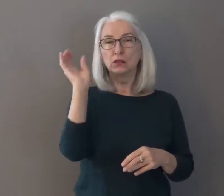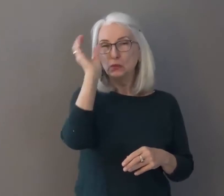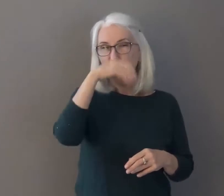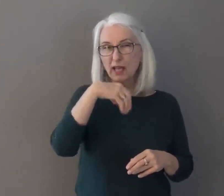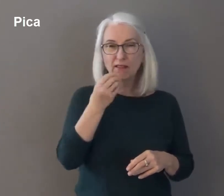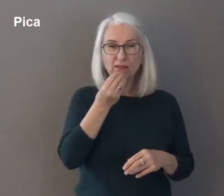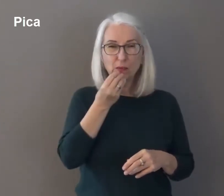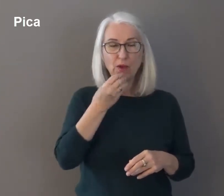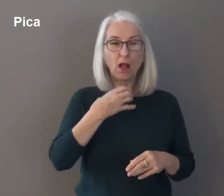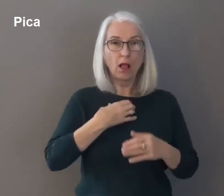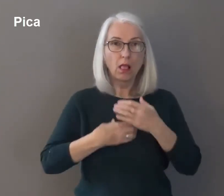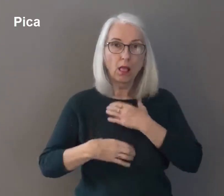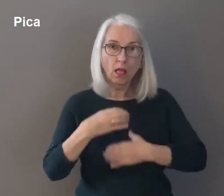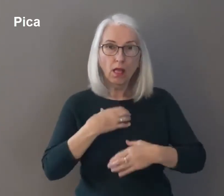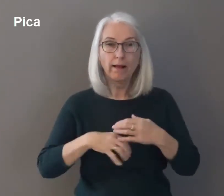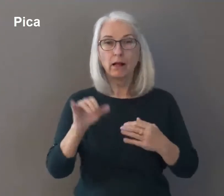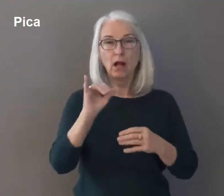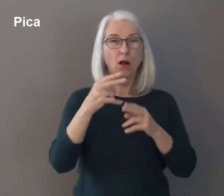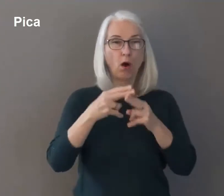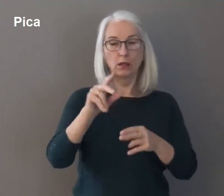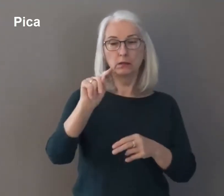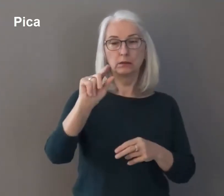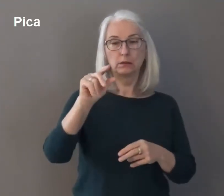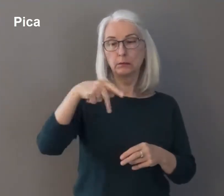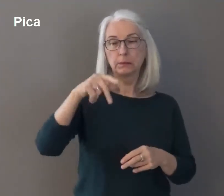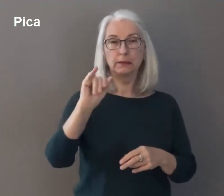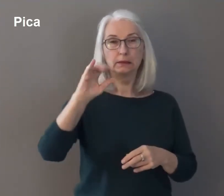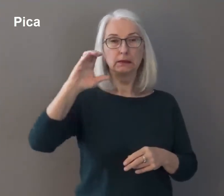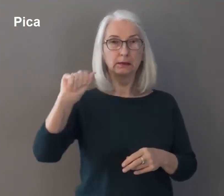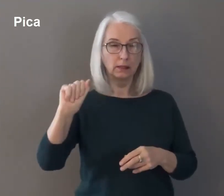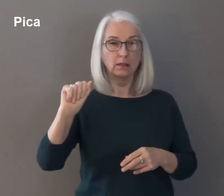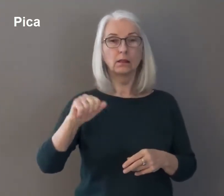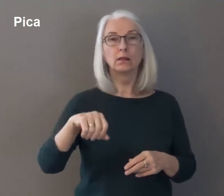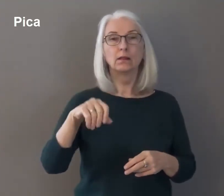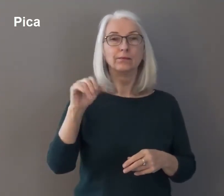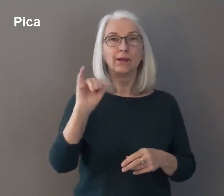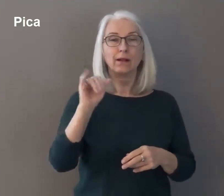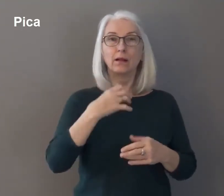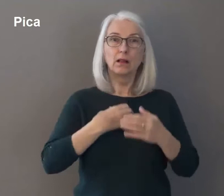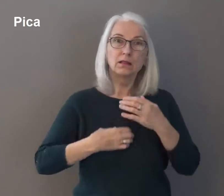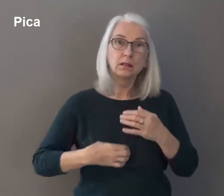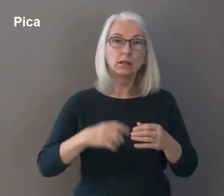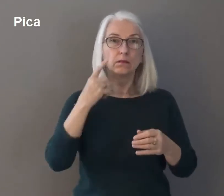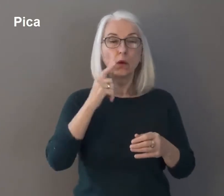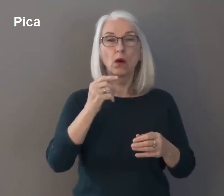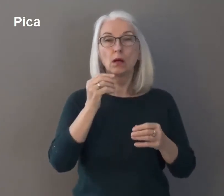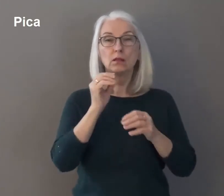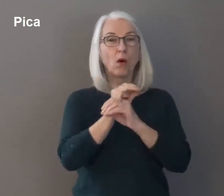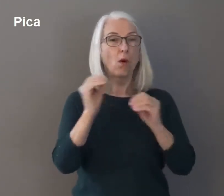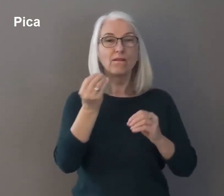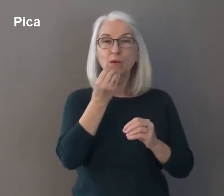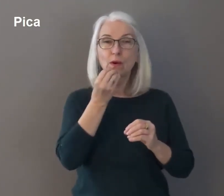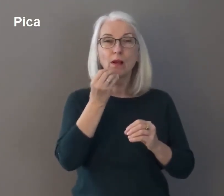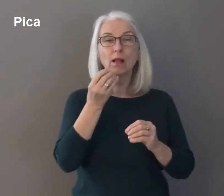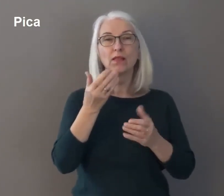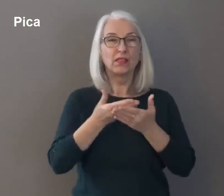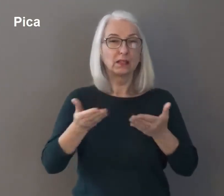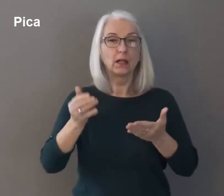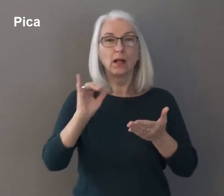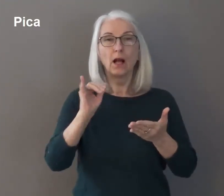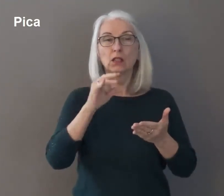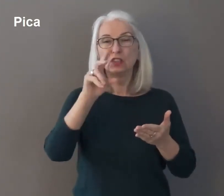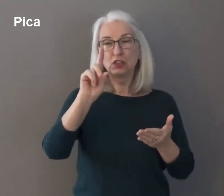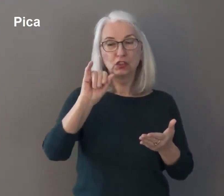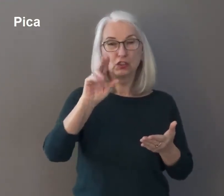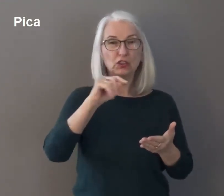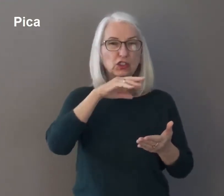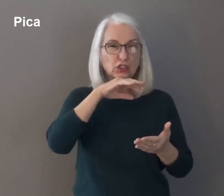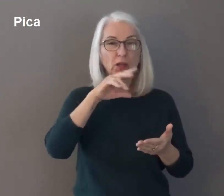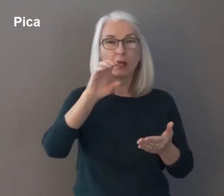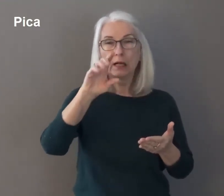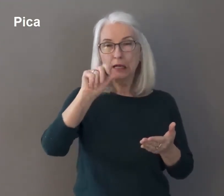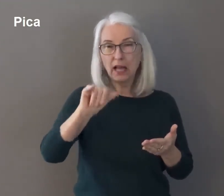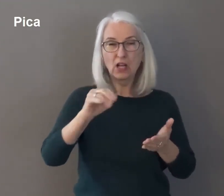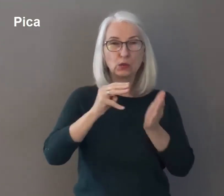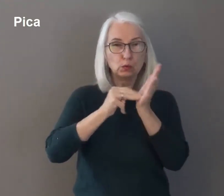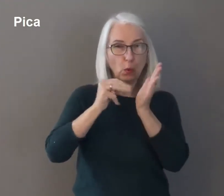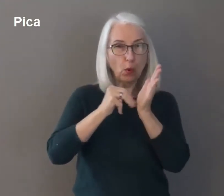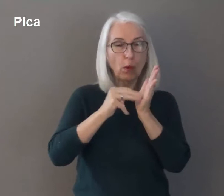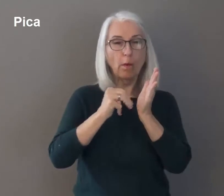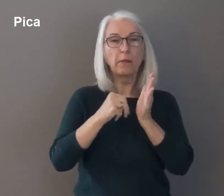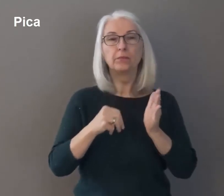Strange food cravings such as Pica, which is a desire to eat non-food items like dirt, clay or soap